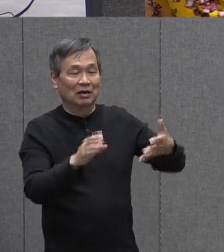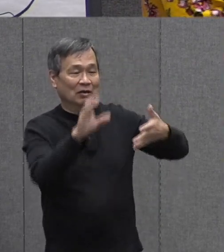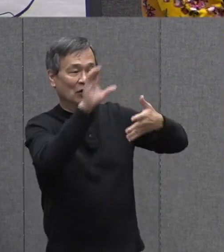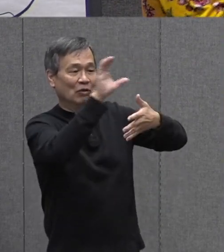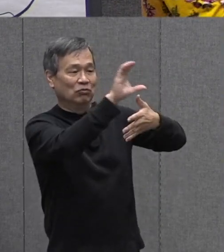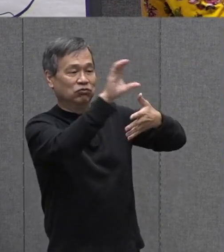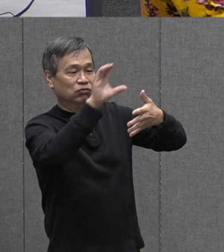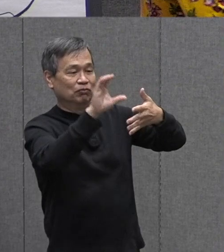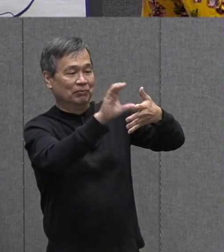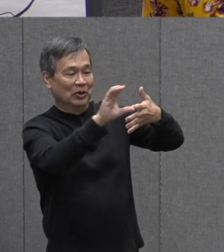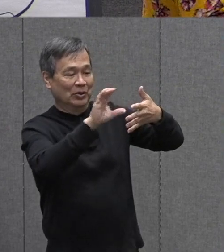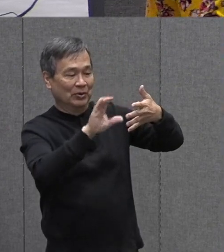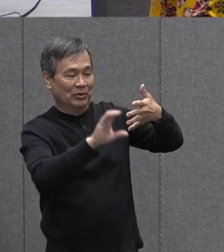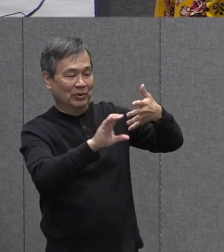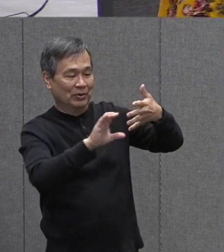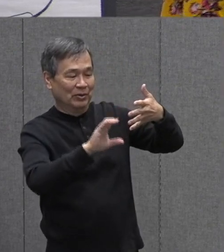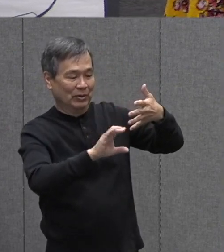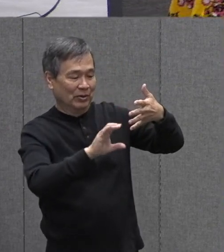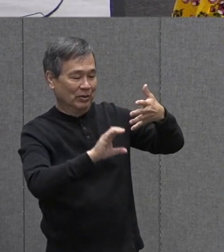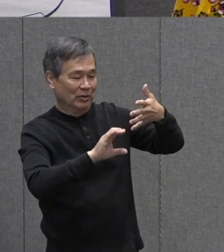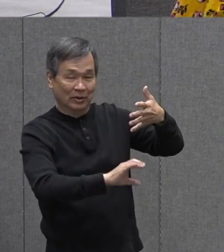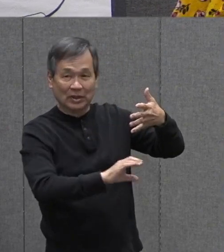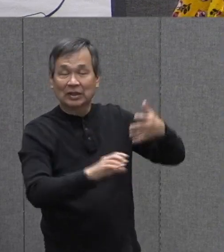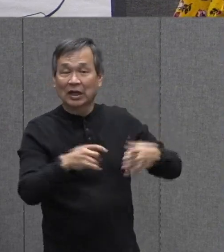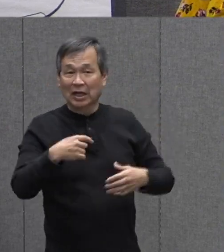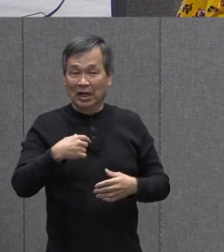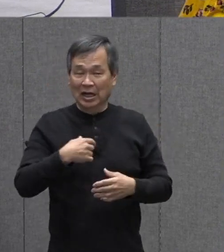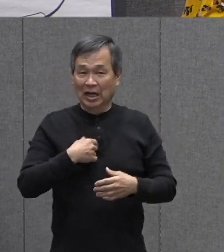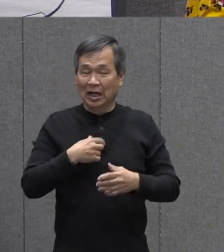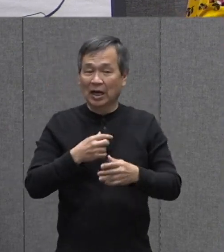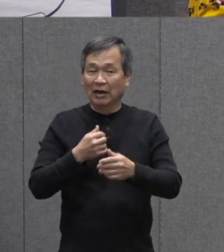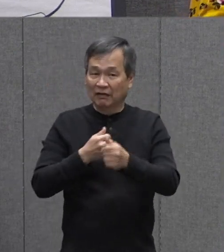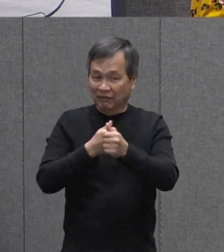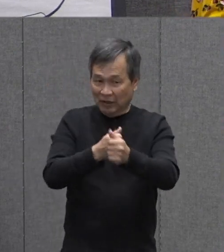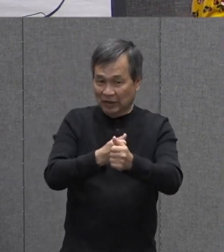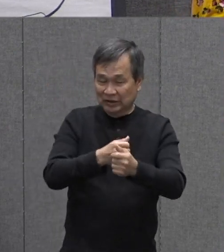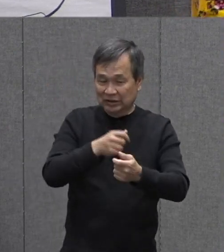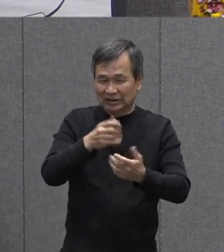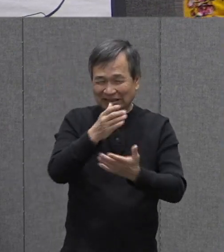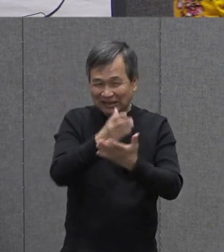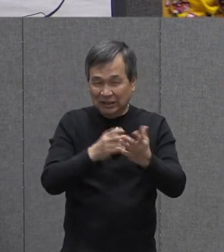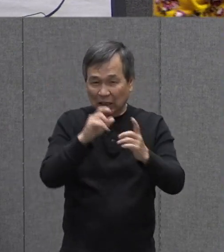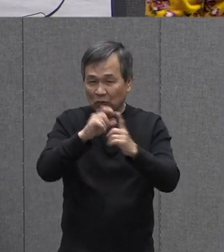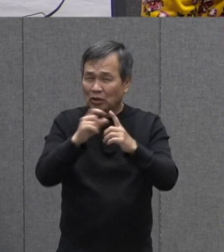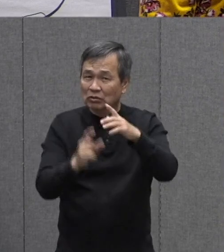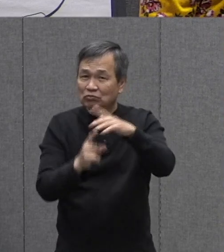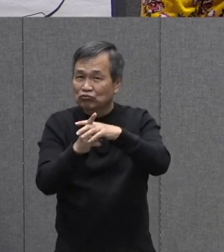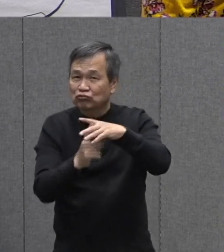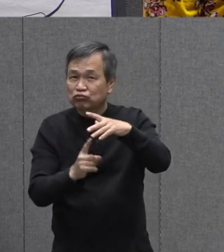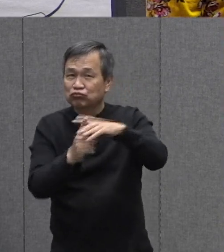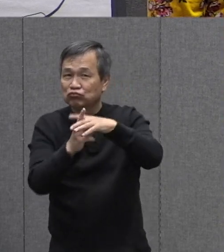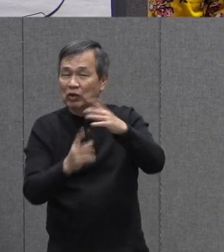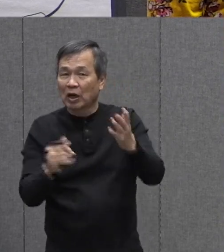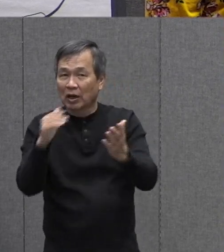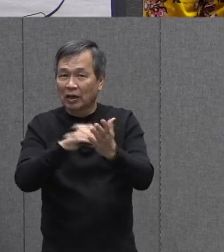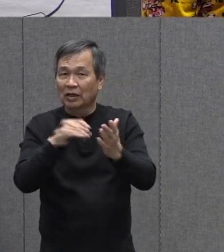I used patterns when I was writing my poem, I use some of the same words over again. I'm gonna read my poem,